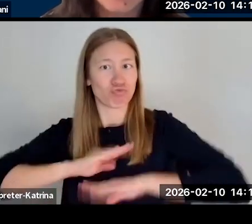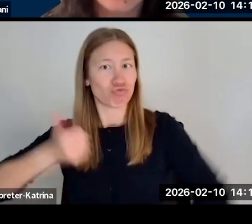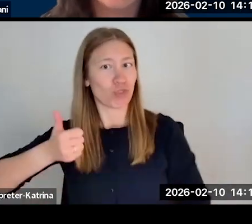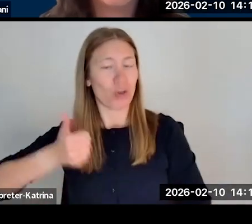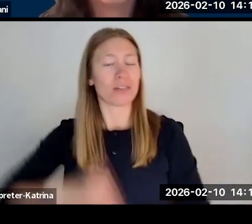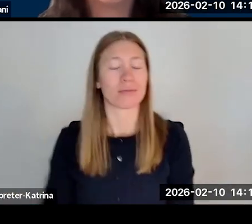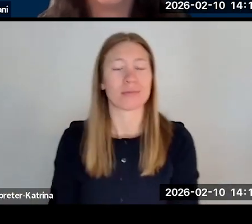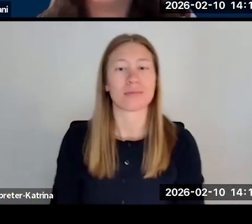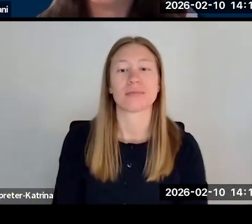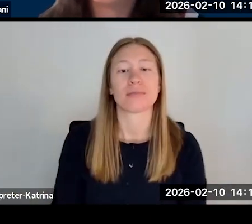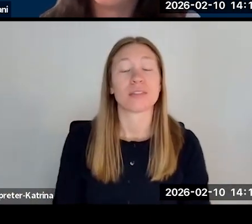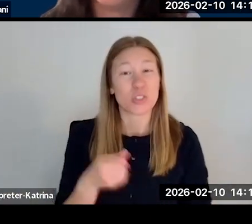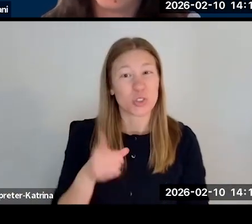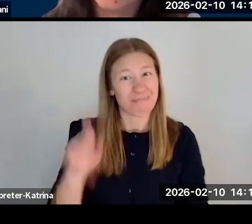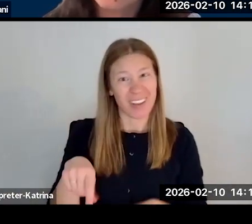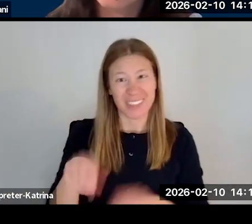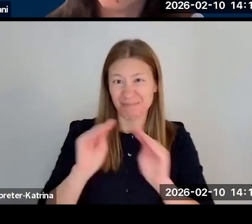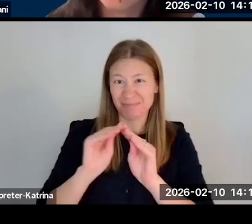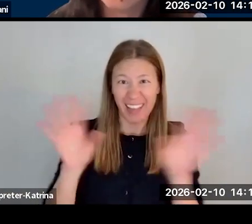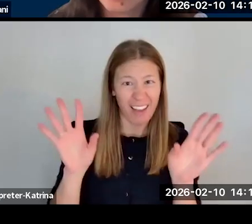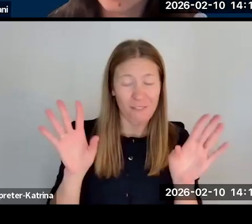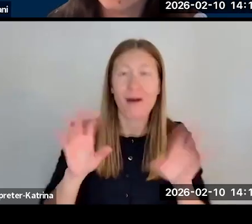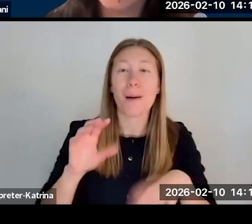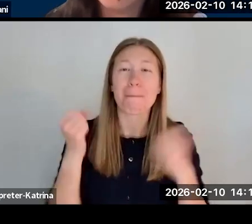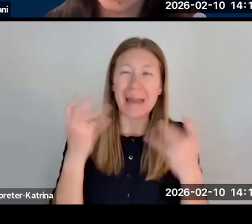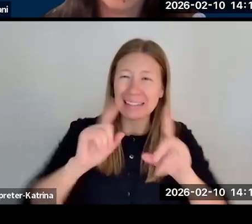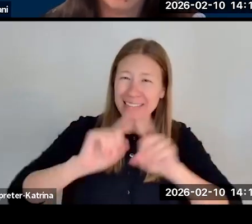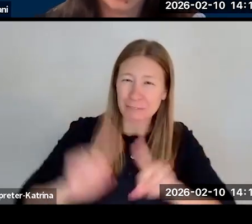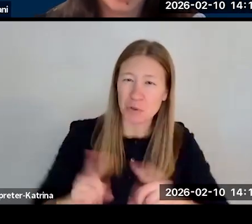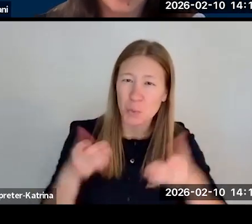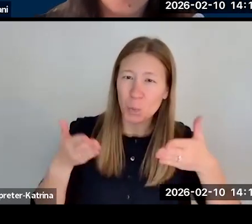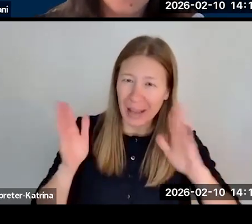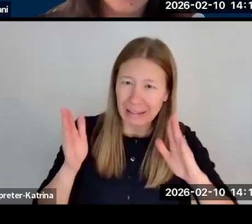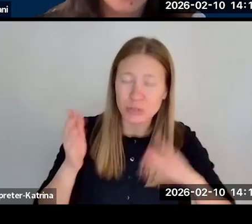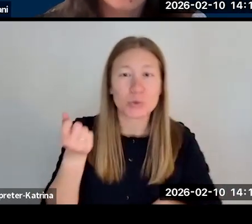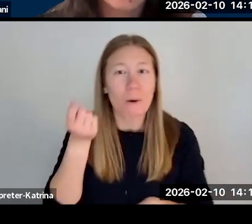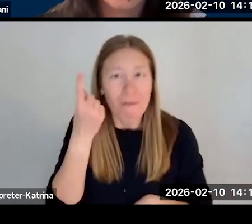to make sure there are multiple ways to understand that visual cue.